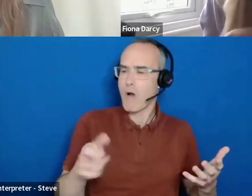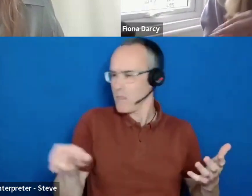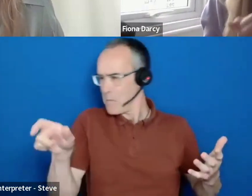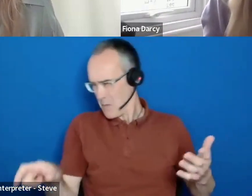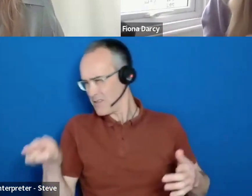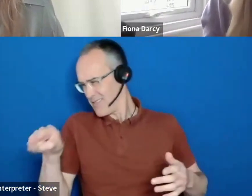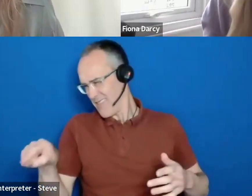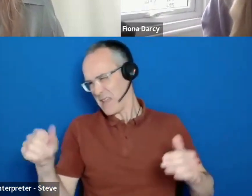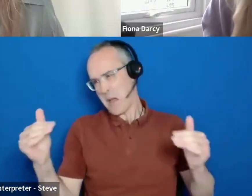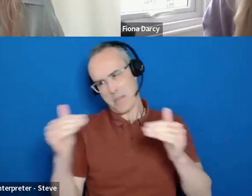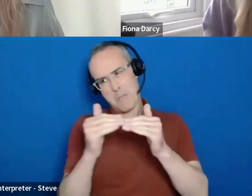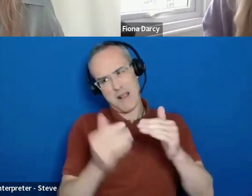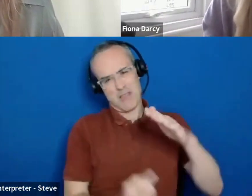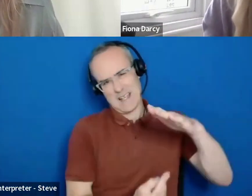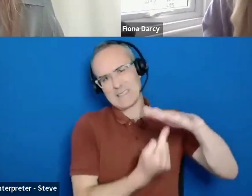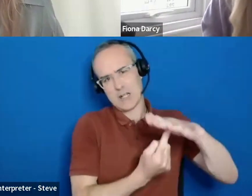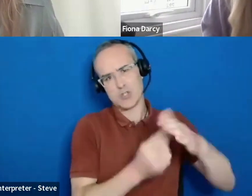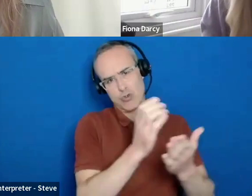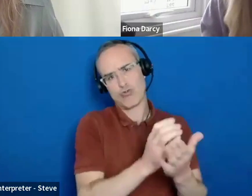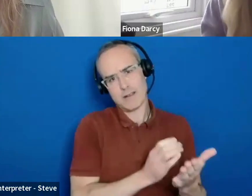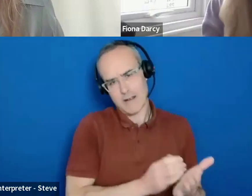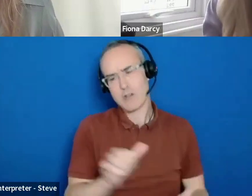for the role, so should be interviewed on that standard.